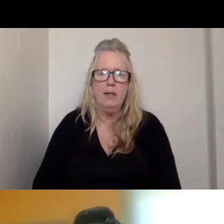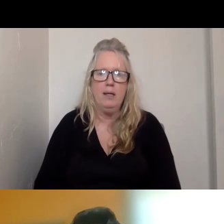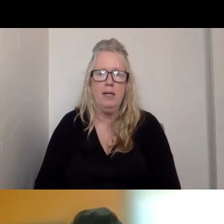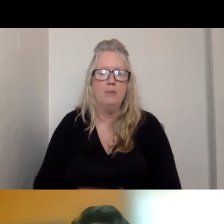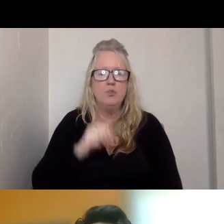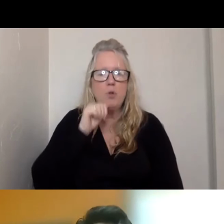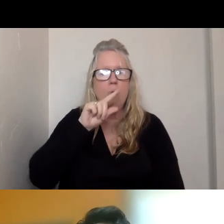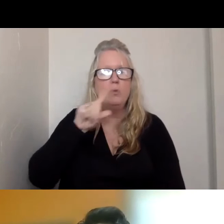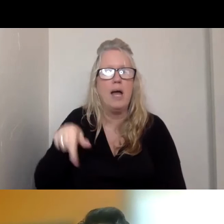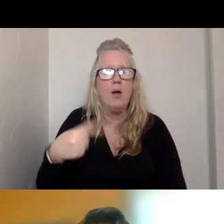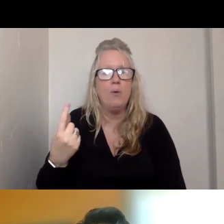MENTAL HEALTH AND ALSO MENTAL HEALTH CRISIS.